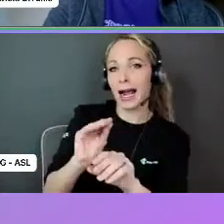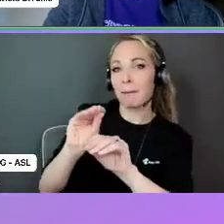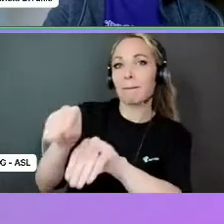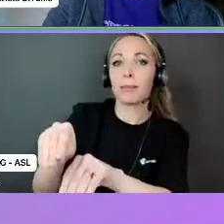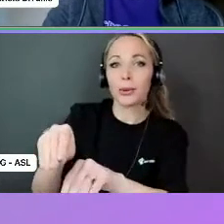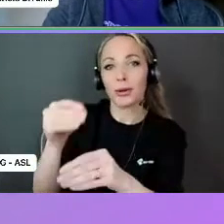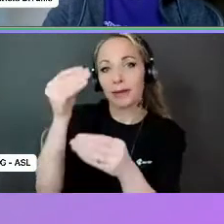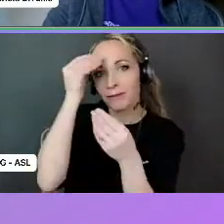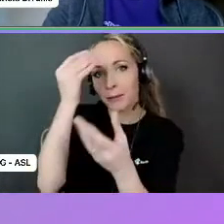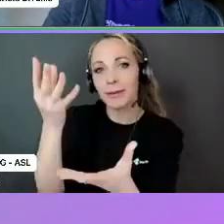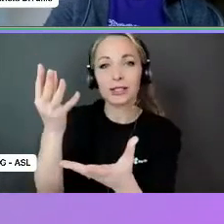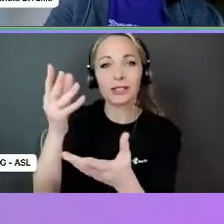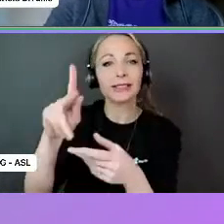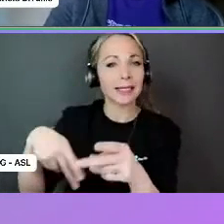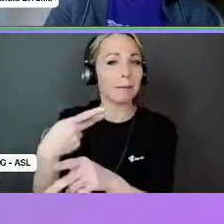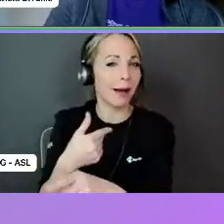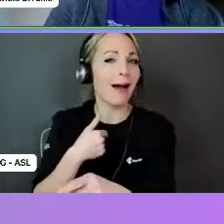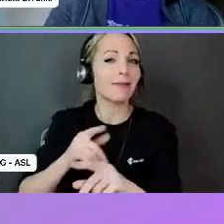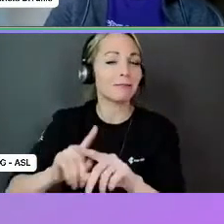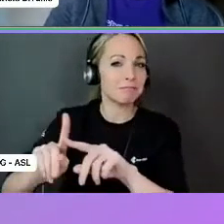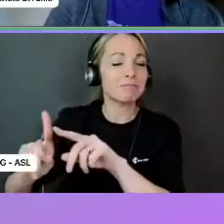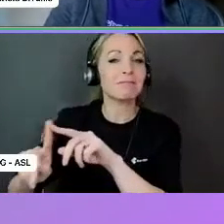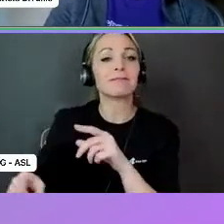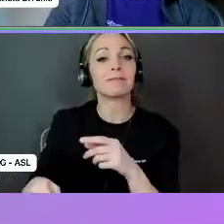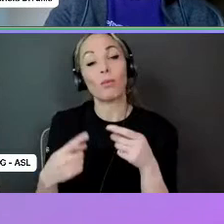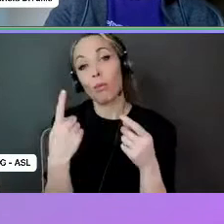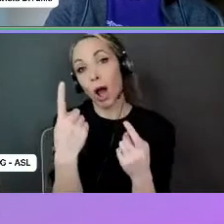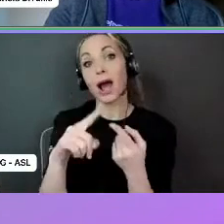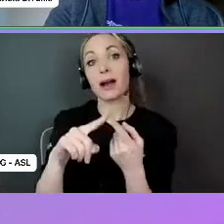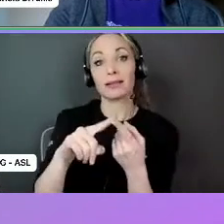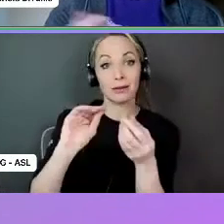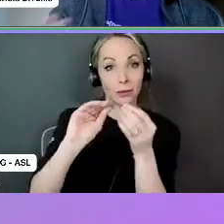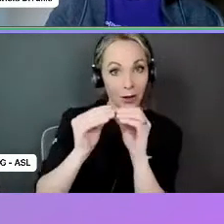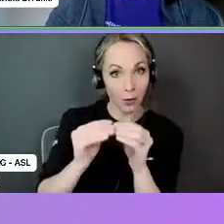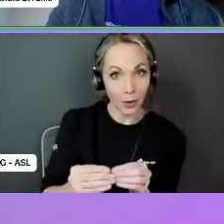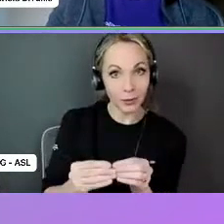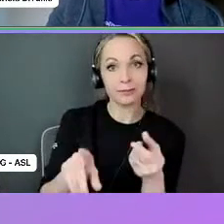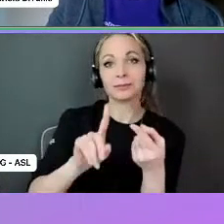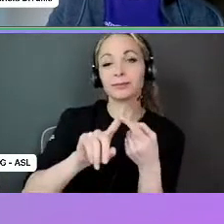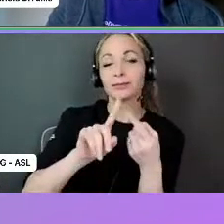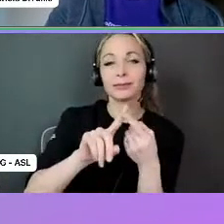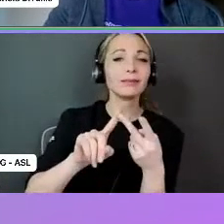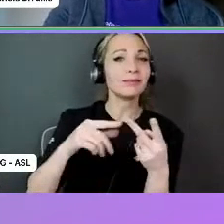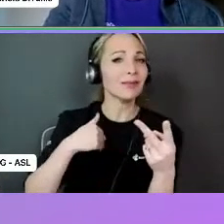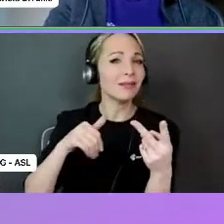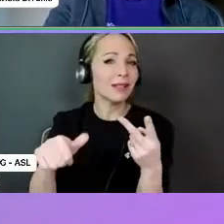said, there are other input mode types and you can look